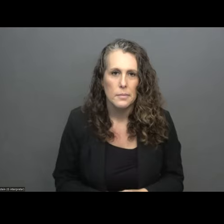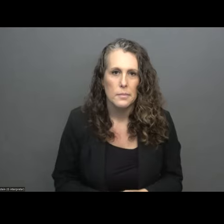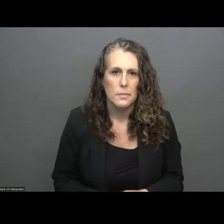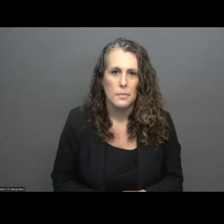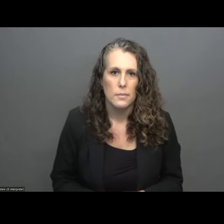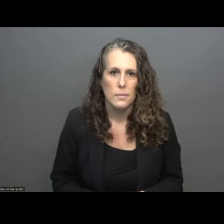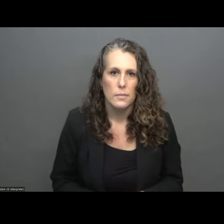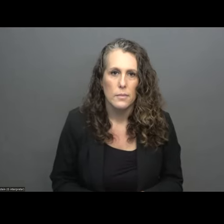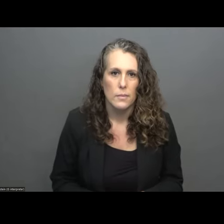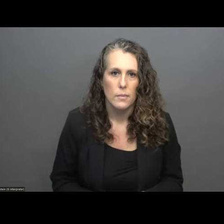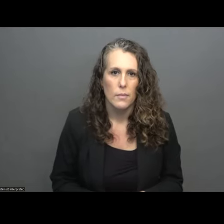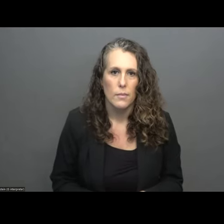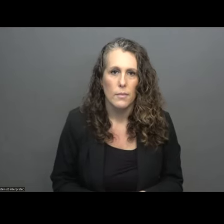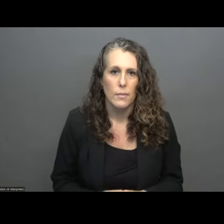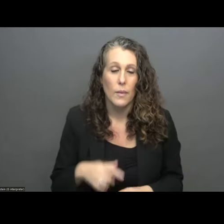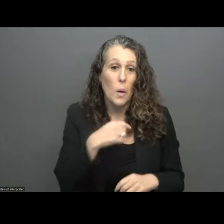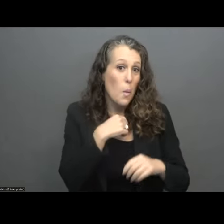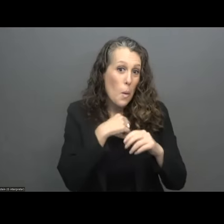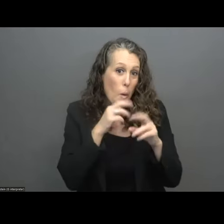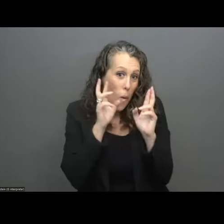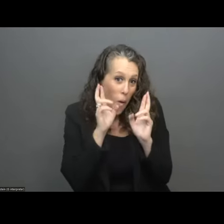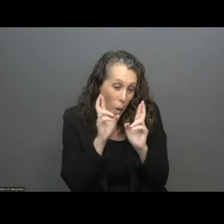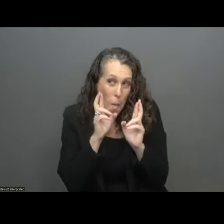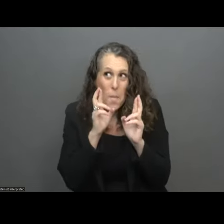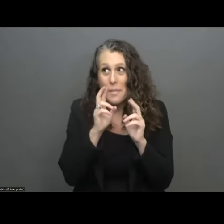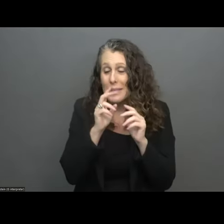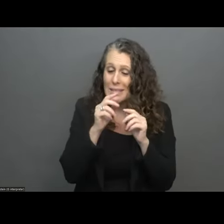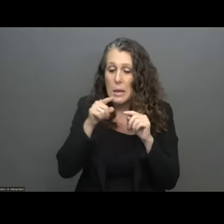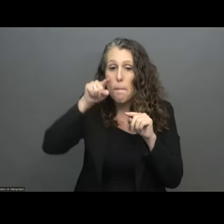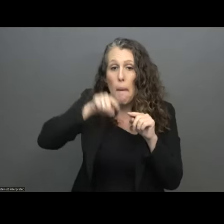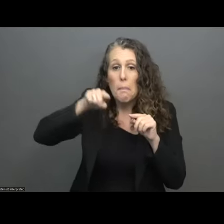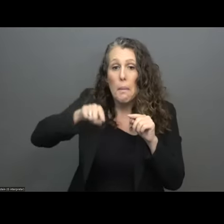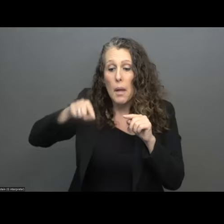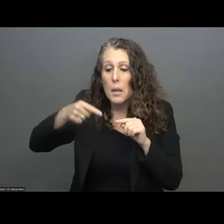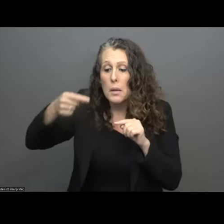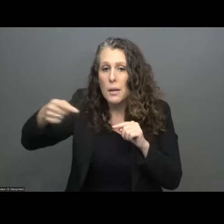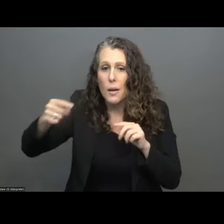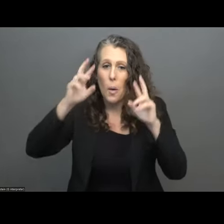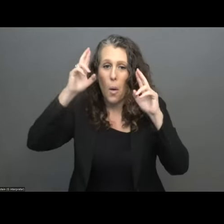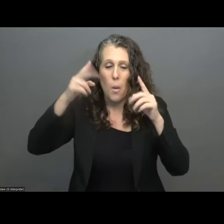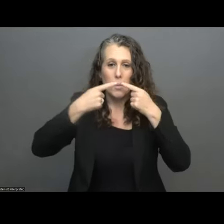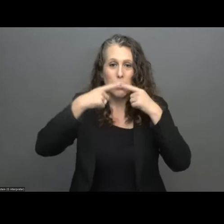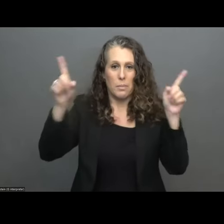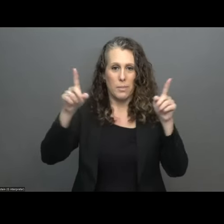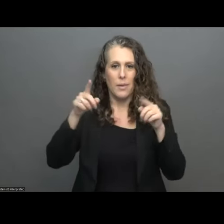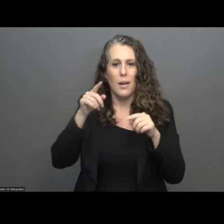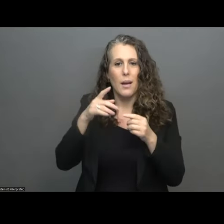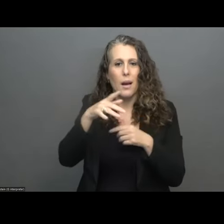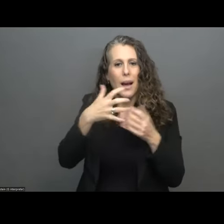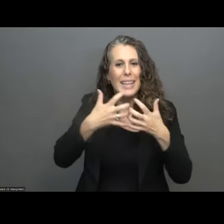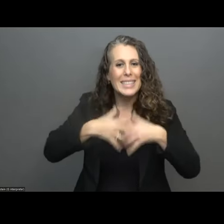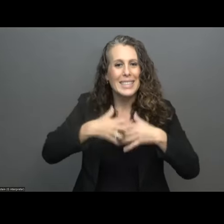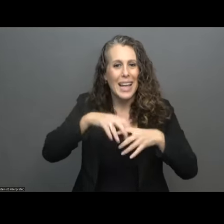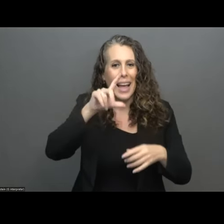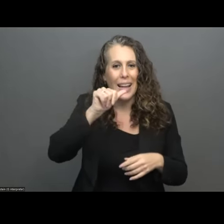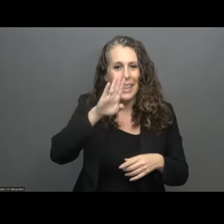09:51:53 firmly in the next few months, and accessible tech lab in in Senegal, with this